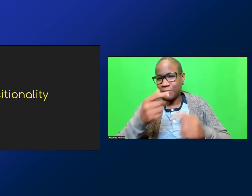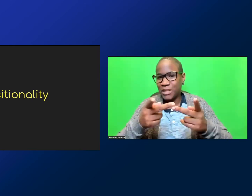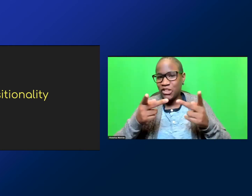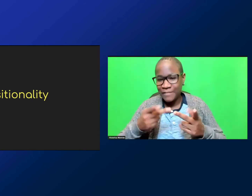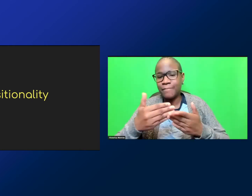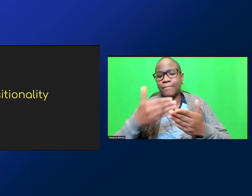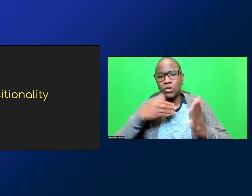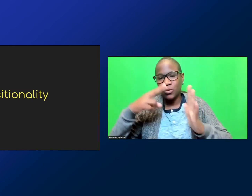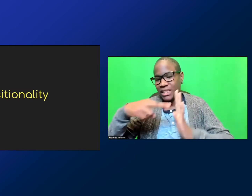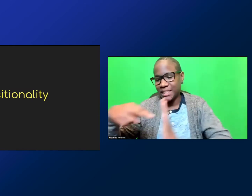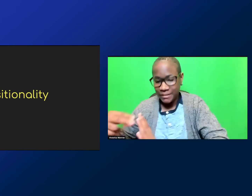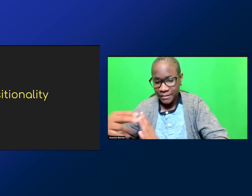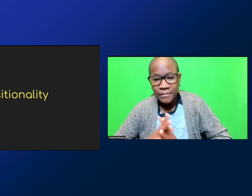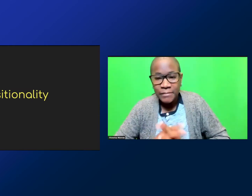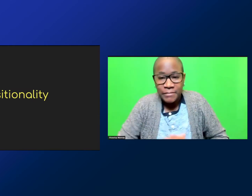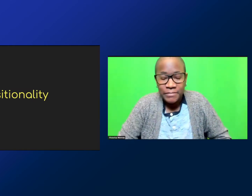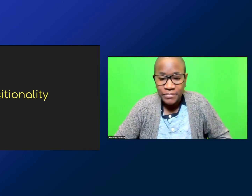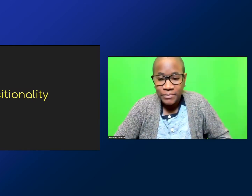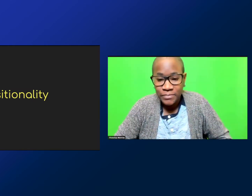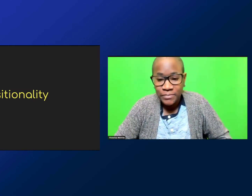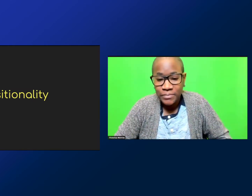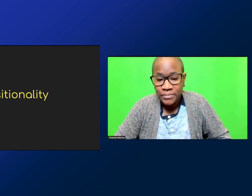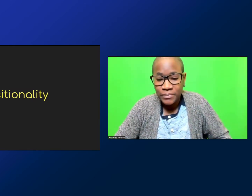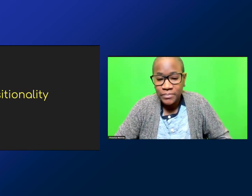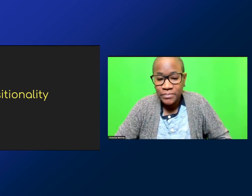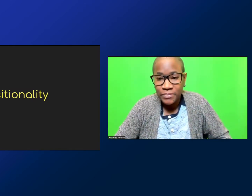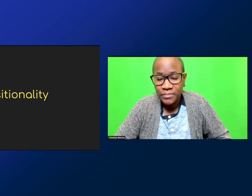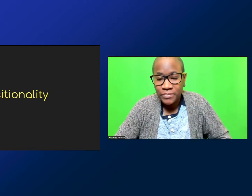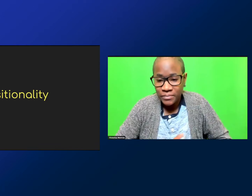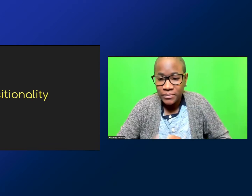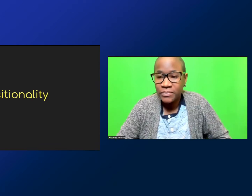be mindful of my position because it's constantly influencing how i'm interpreting these texts